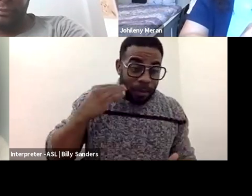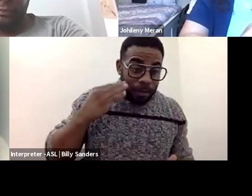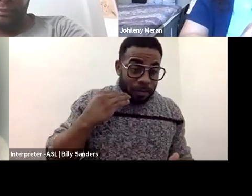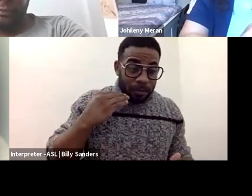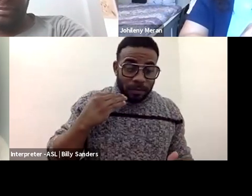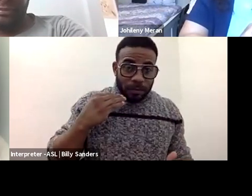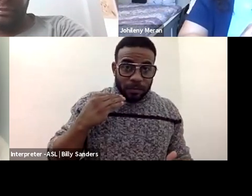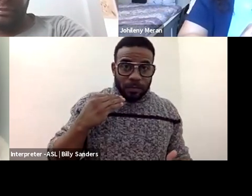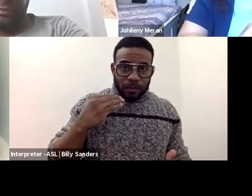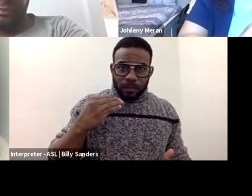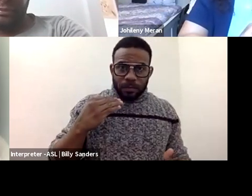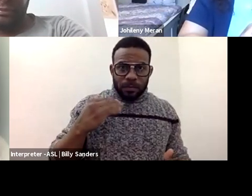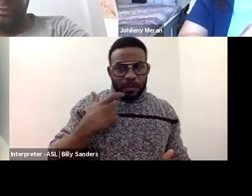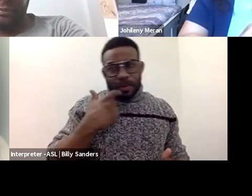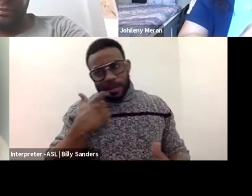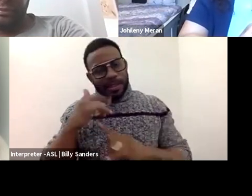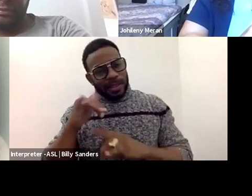it is a addictive, but totally worth it.